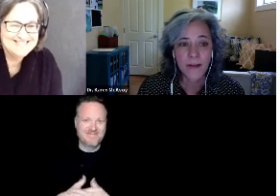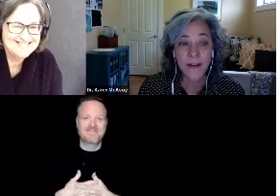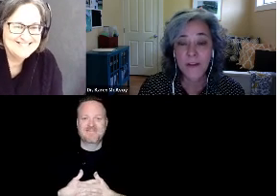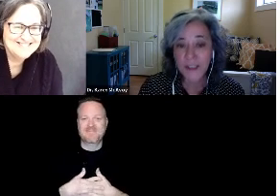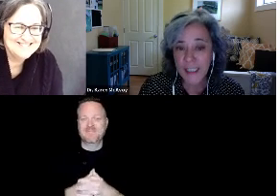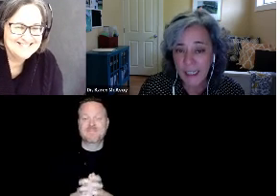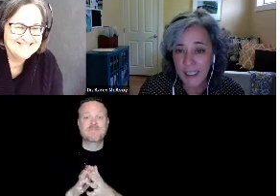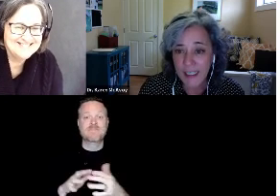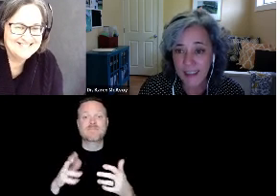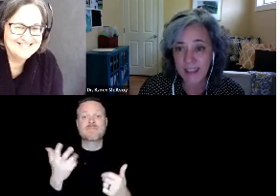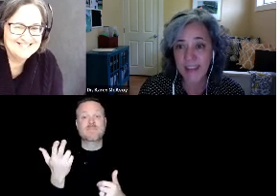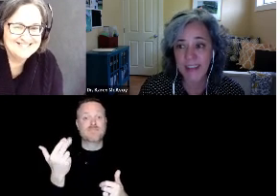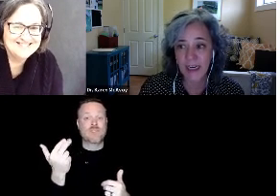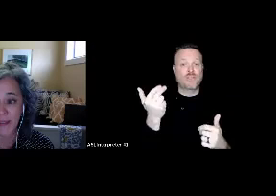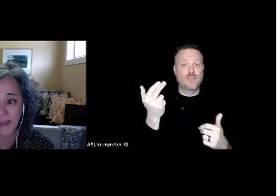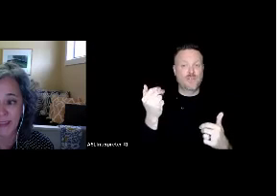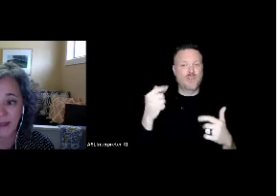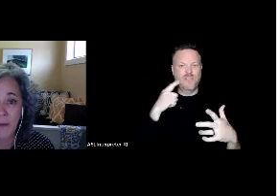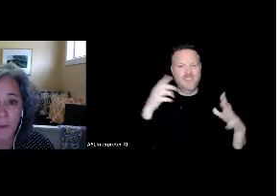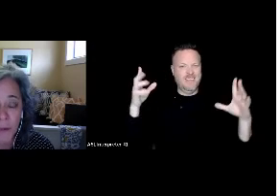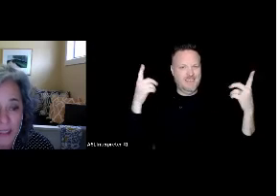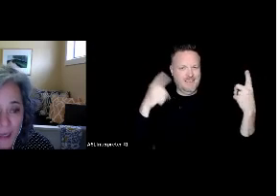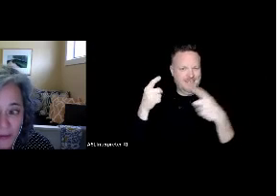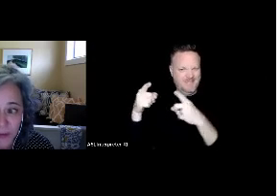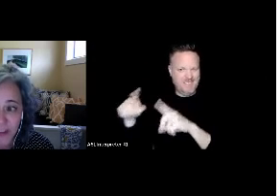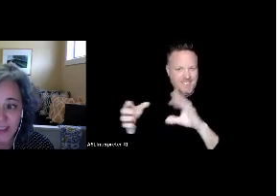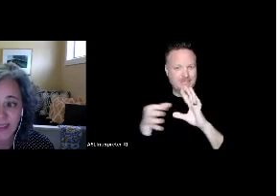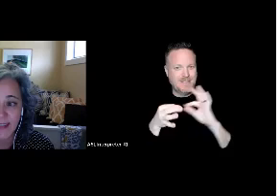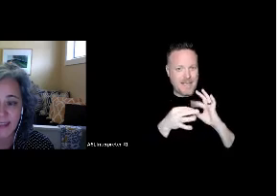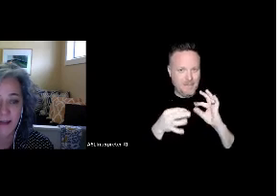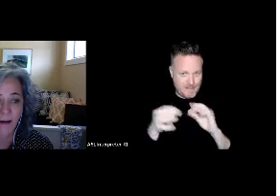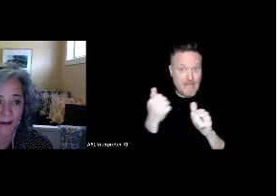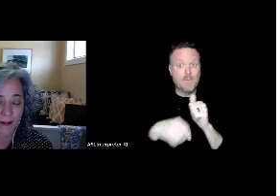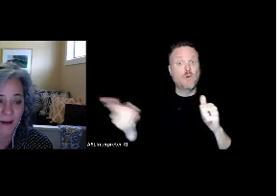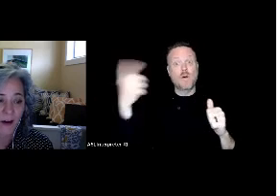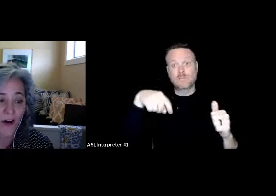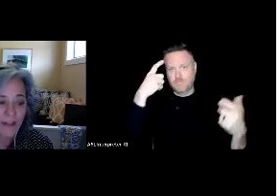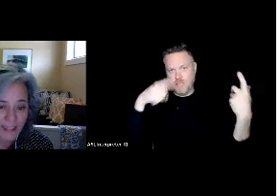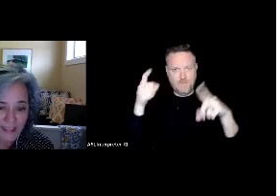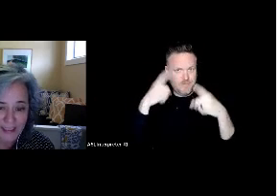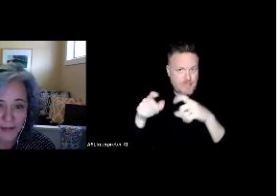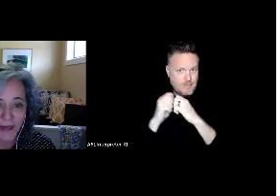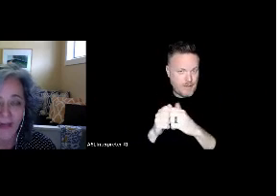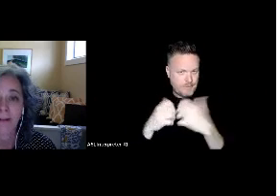The 13 consensus statements that everyone was able to reach consensus on are these listed right here.